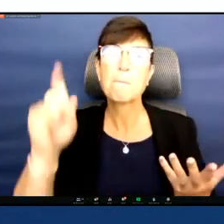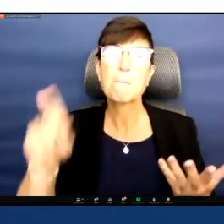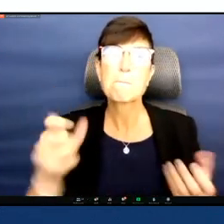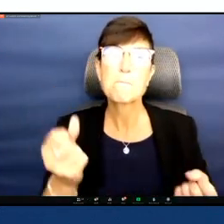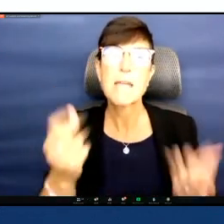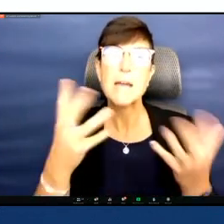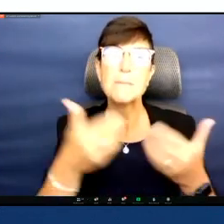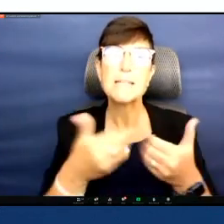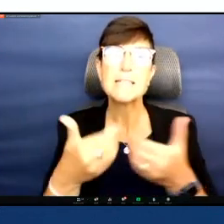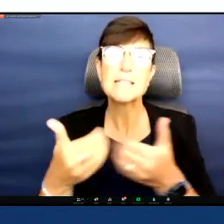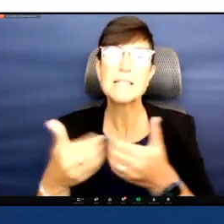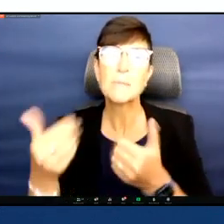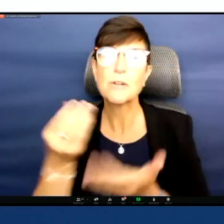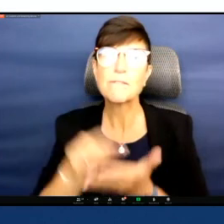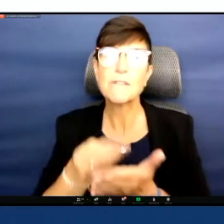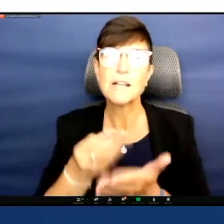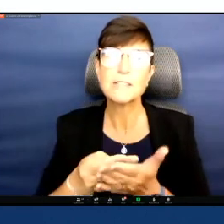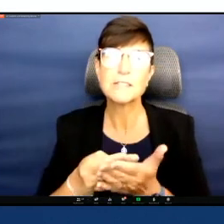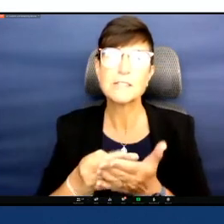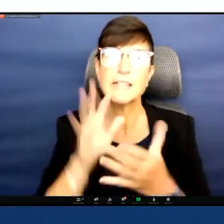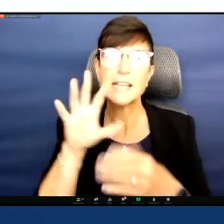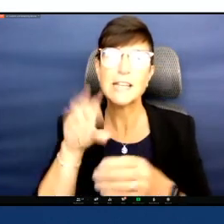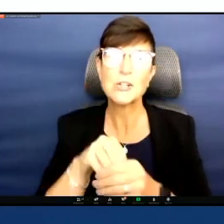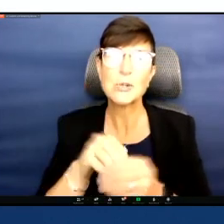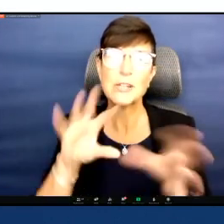Your choices are a twelve, B,